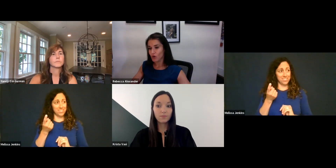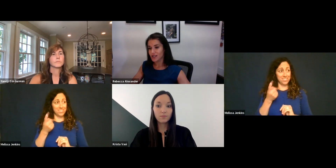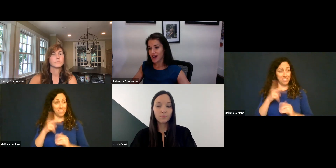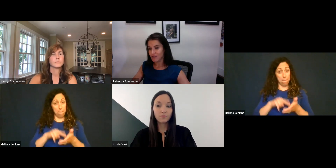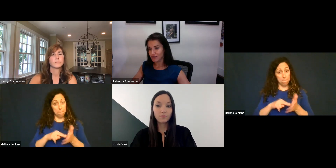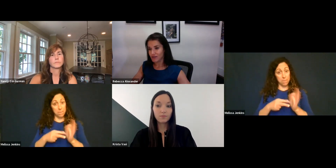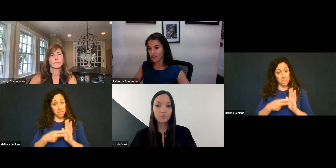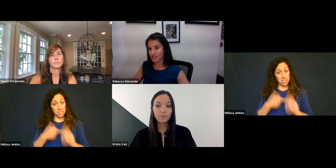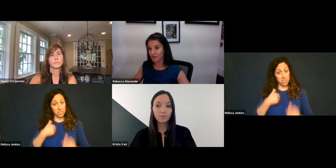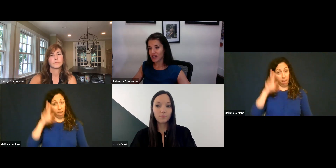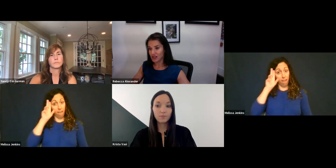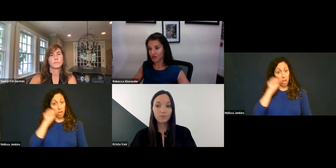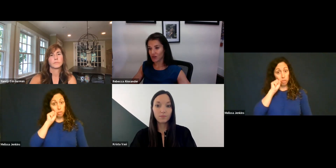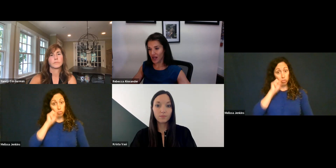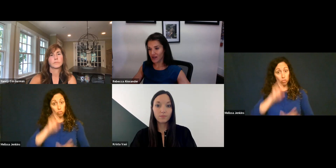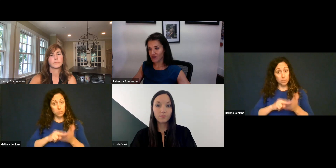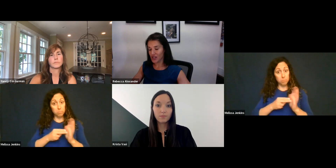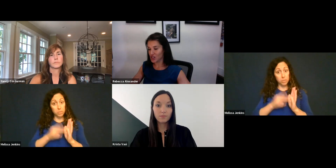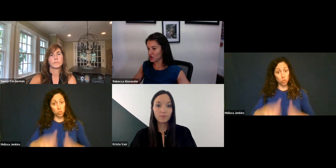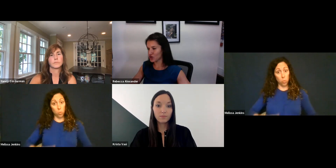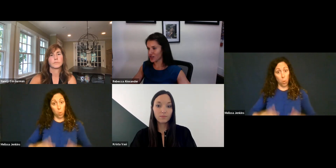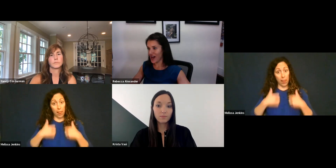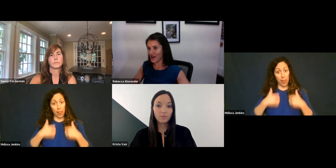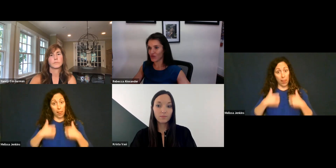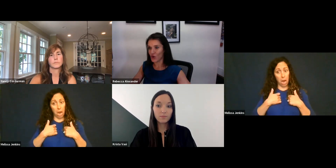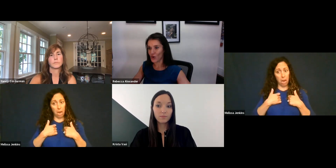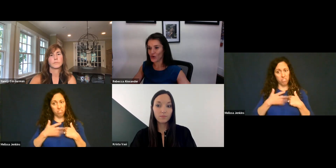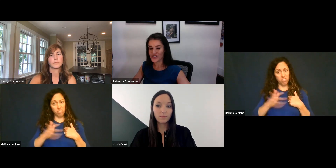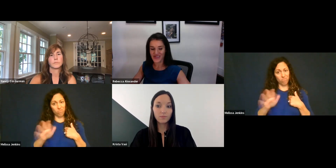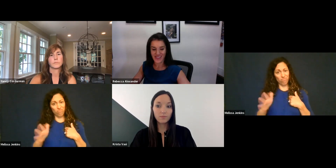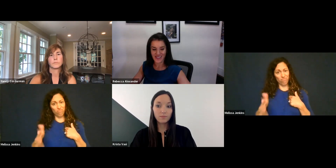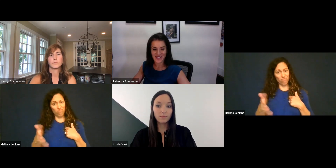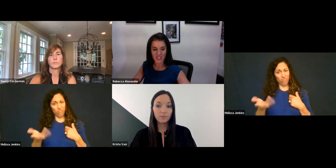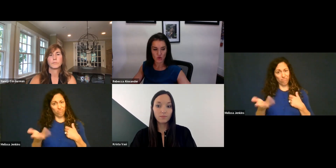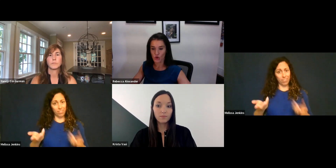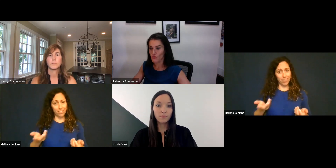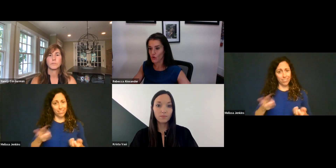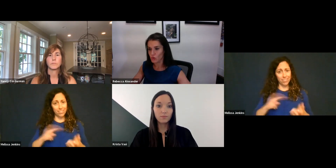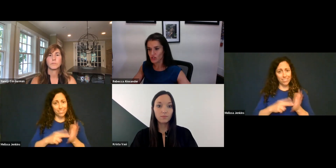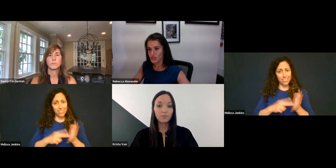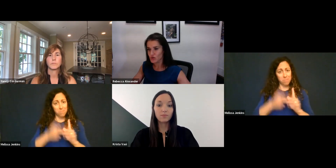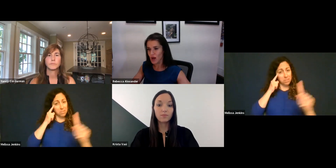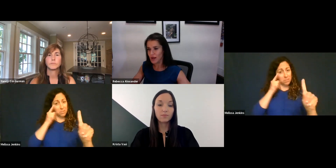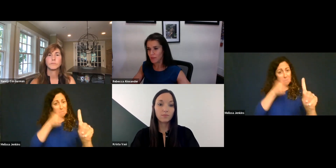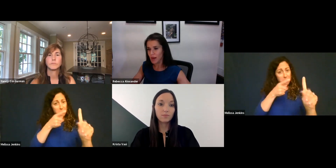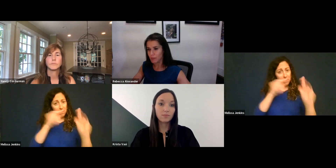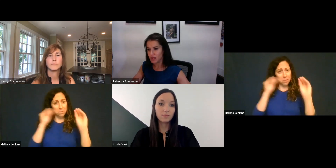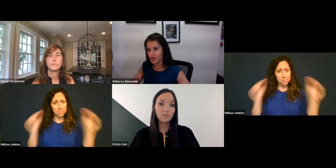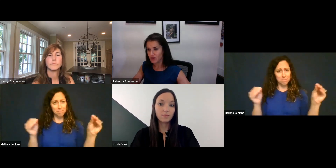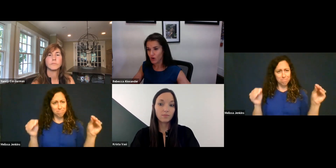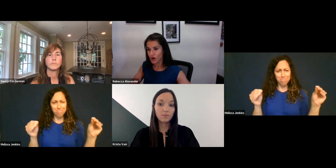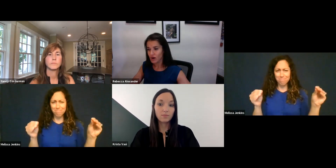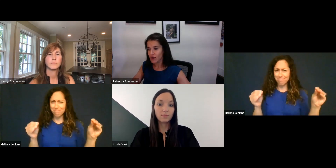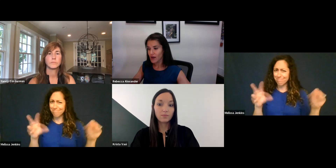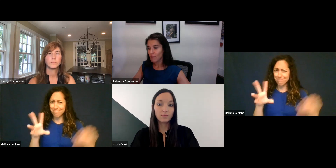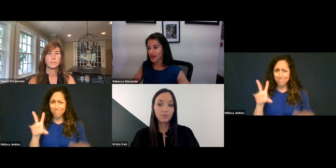going to have a fulfilling, meaningful life. That you shouldn't have goals and things that you look forward to and plan for.